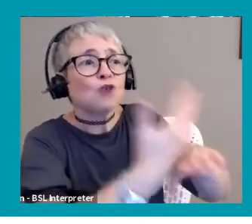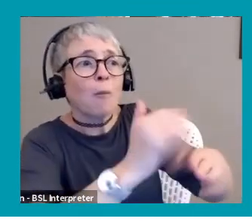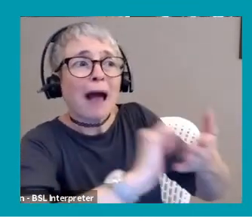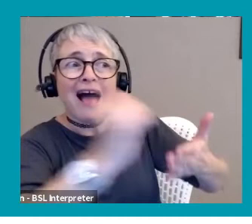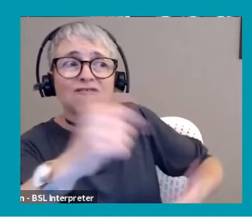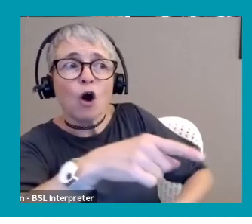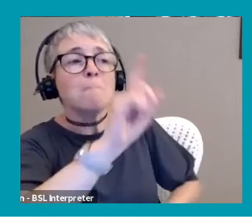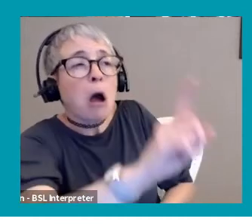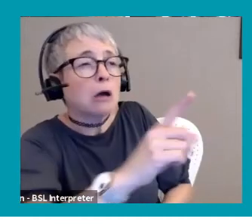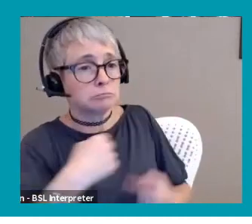for various reasons.